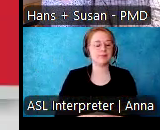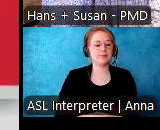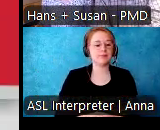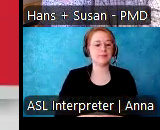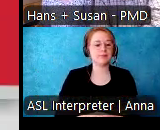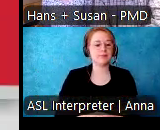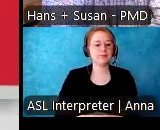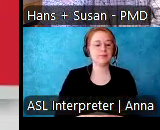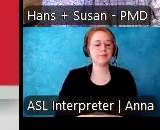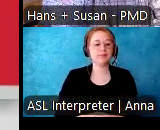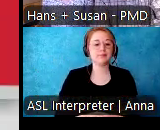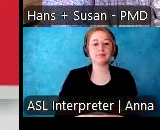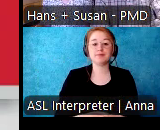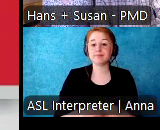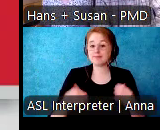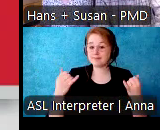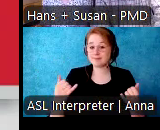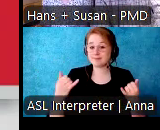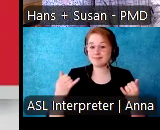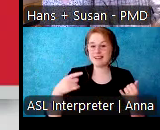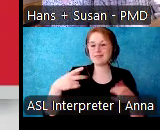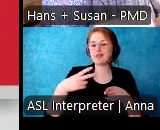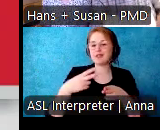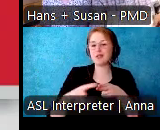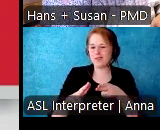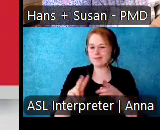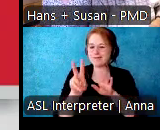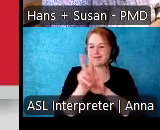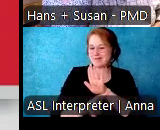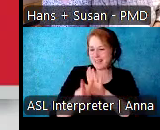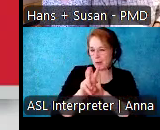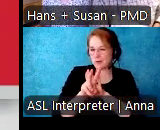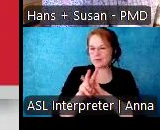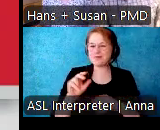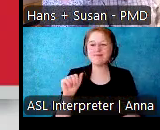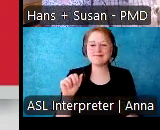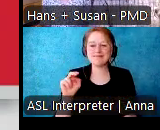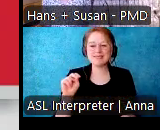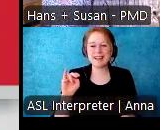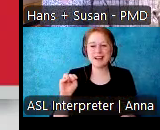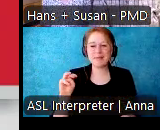I'd like to next show you a little animated video that we created that kind of goes